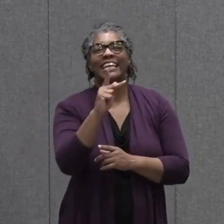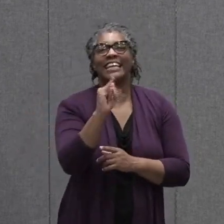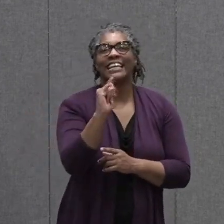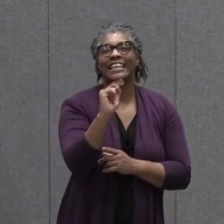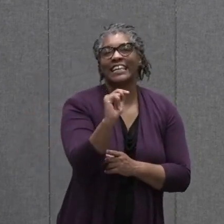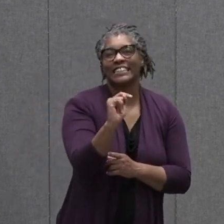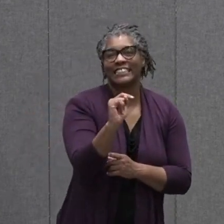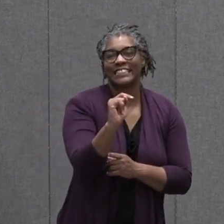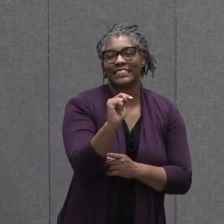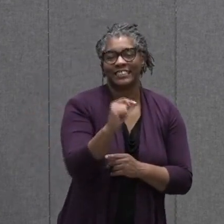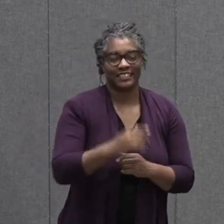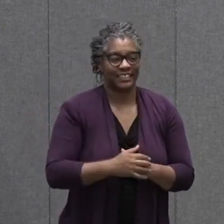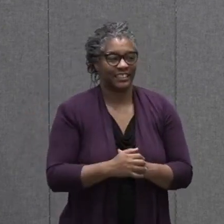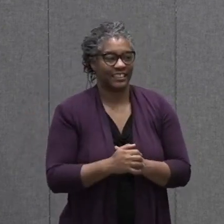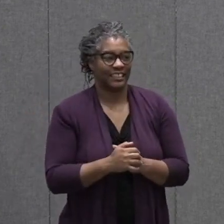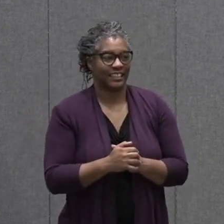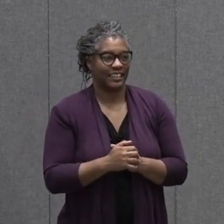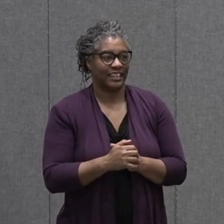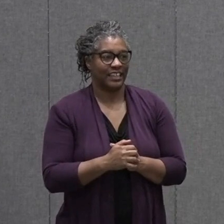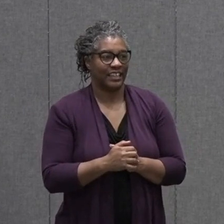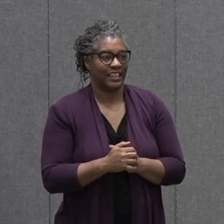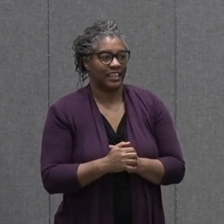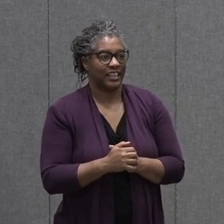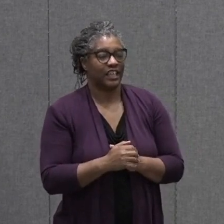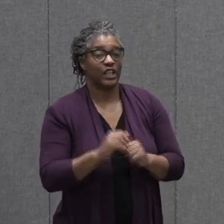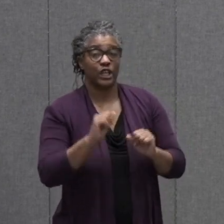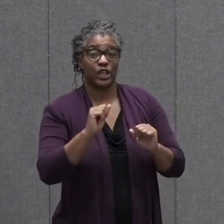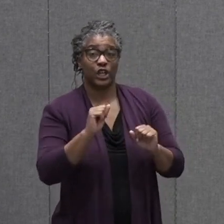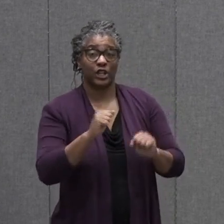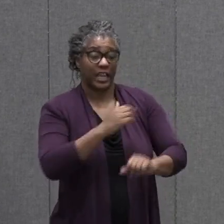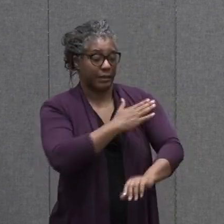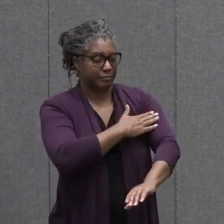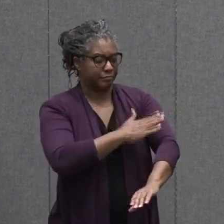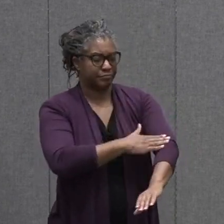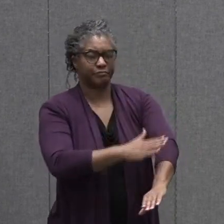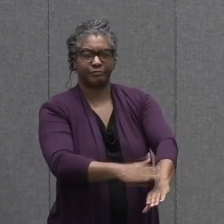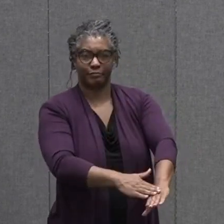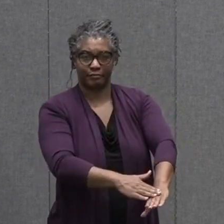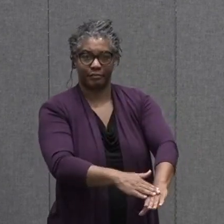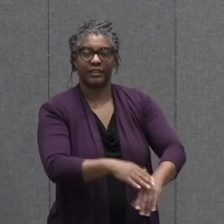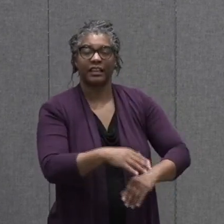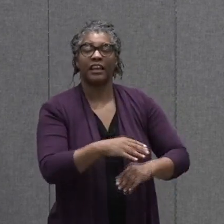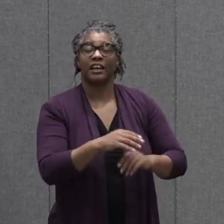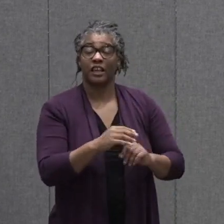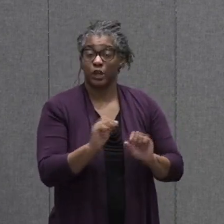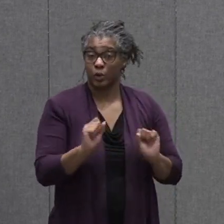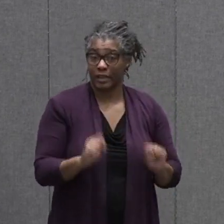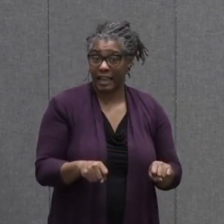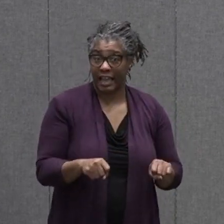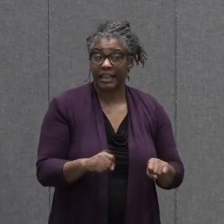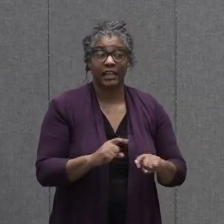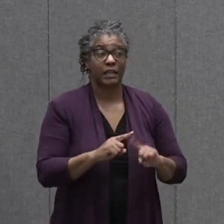Again, you might tap out the sounds, but since we already have it here, we can look at our previous work,